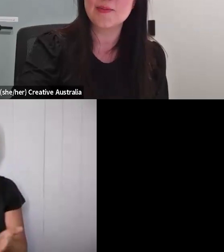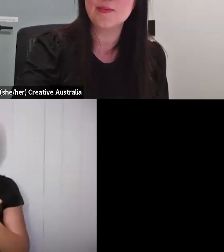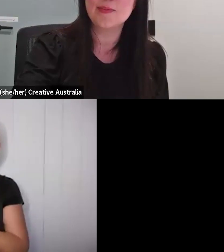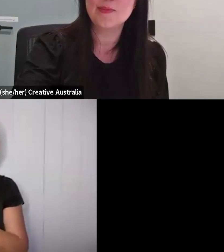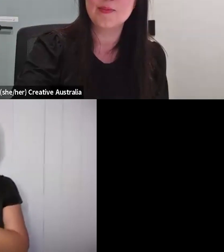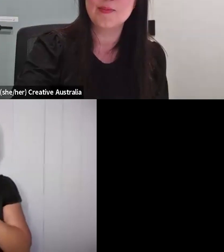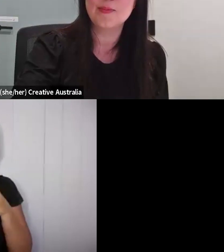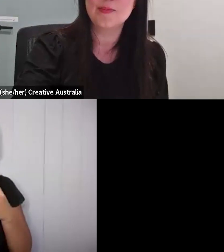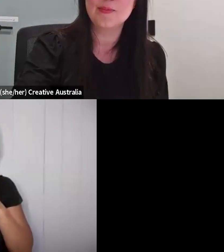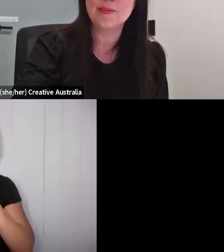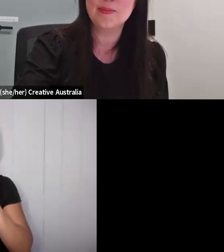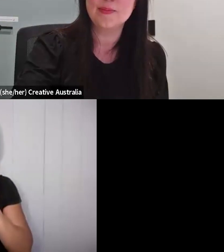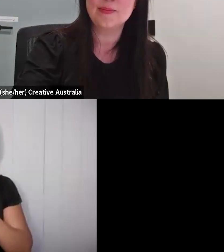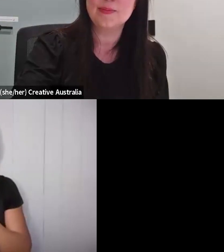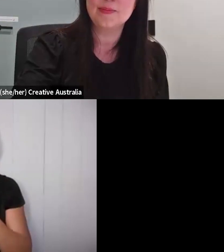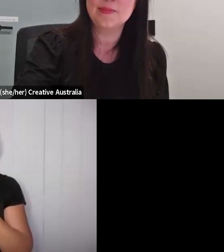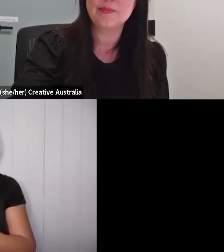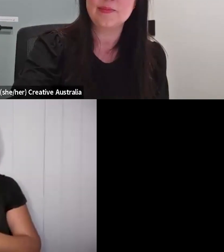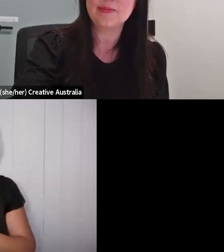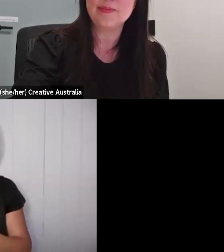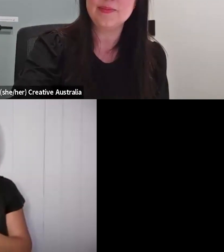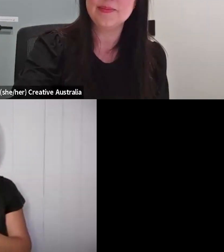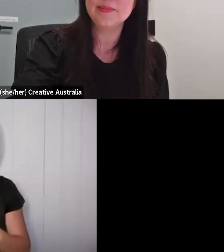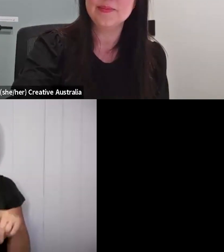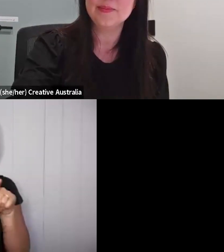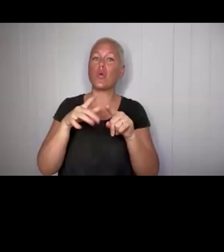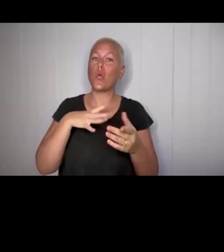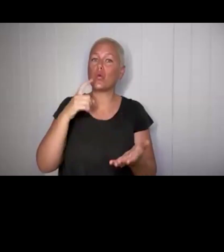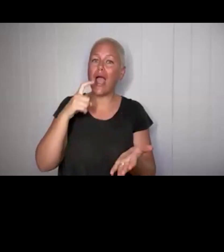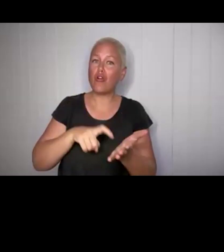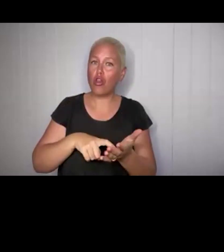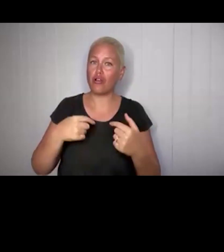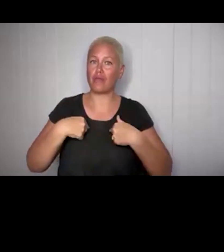Thank you, McCullough. I would like to acknowledge I am right next door to